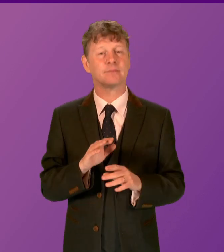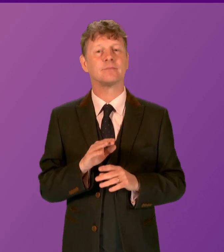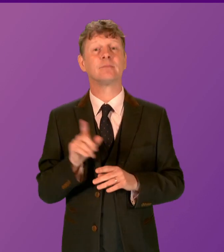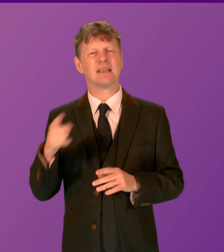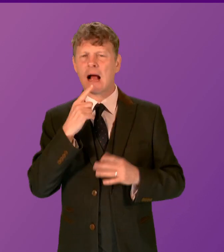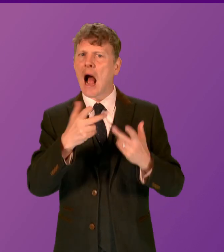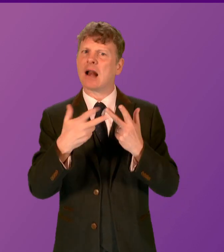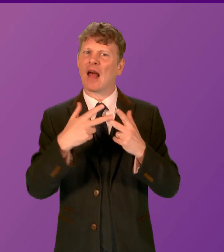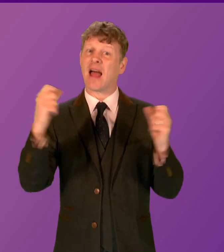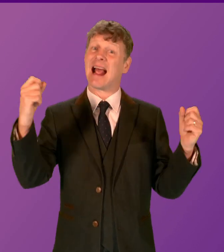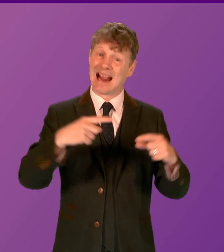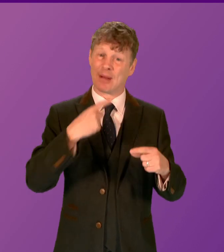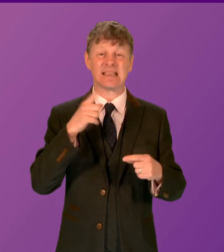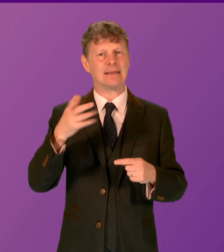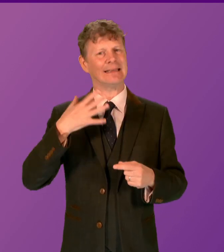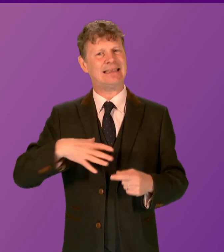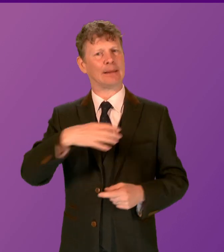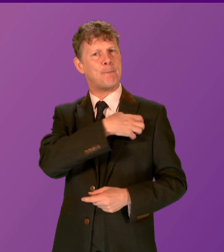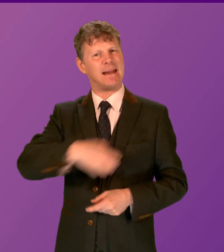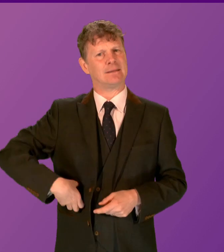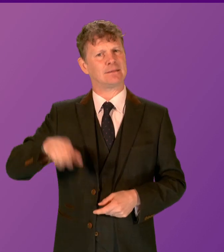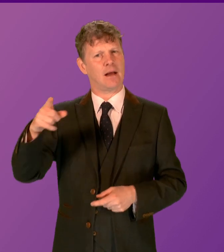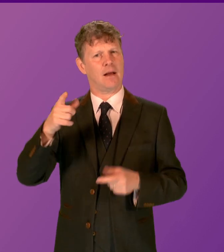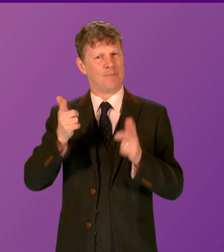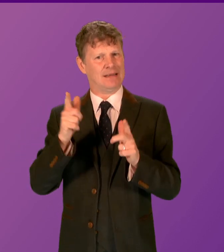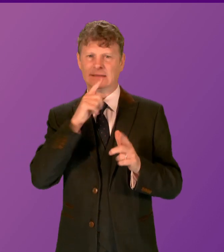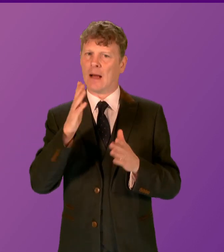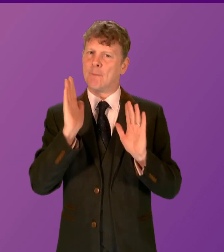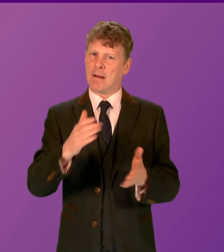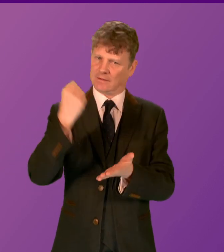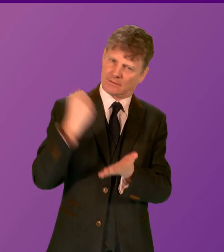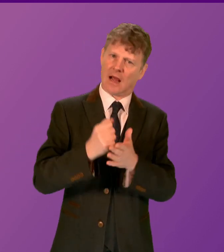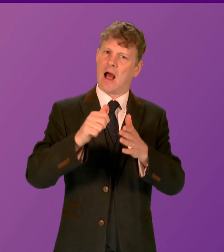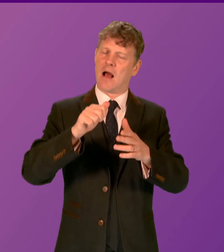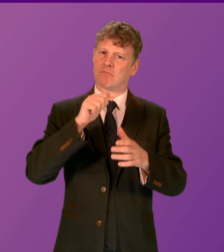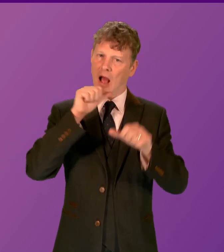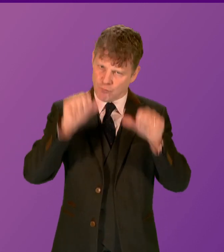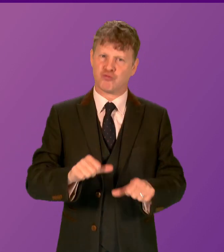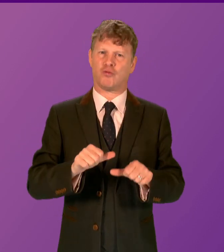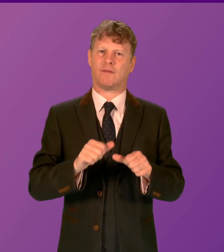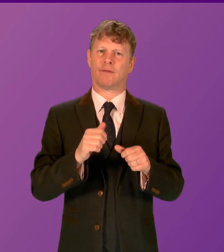“needing ministerial clearance for any new approach”. That is what is in the emails that have been published today.